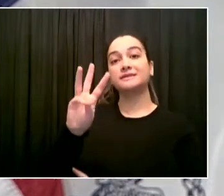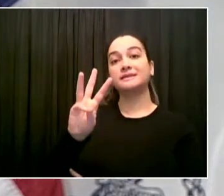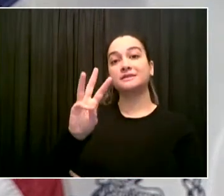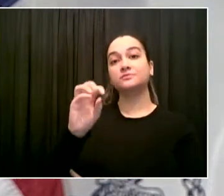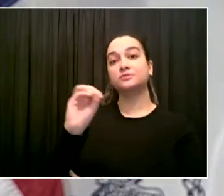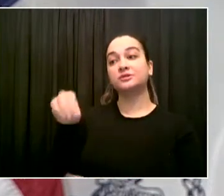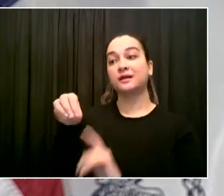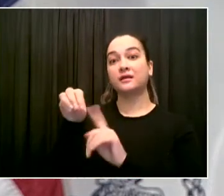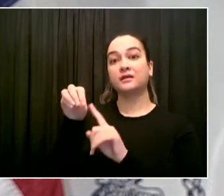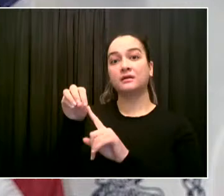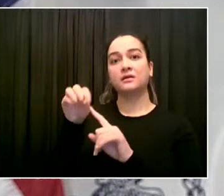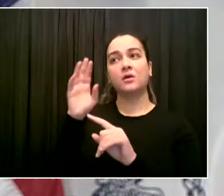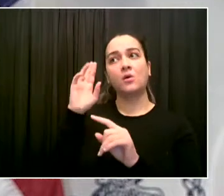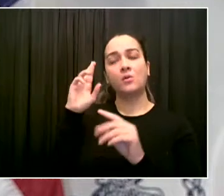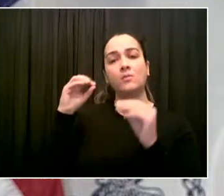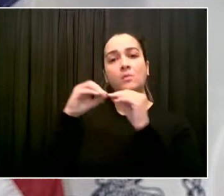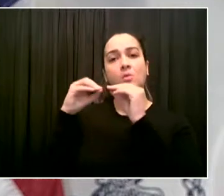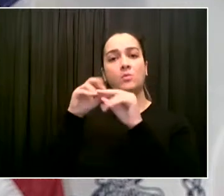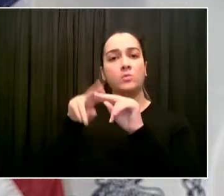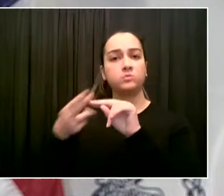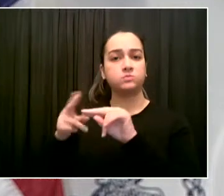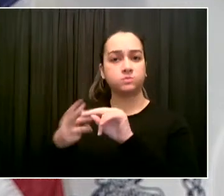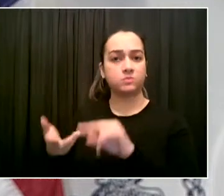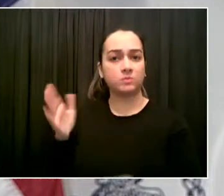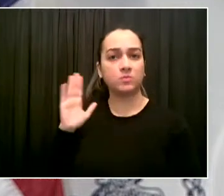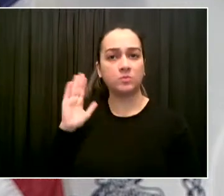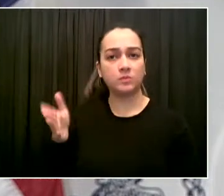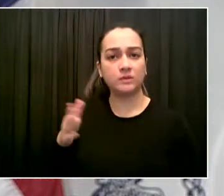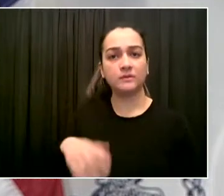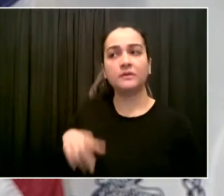YOU'LL START TO SEE THAT NUMBER GOING DOWN. RAMA SAID 3